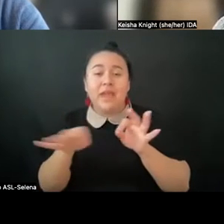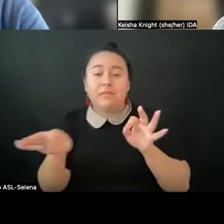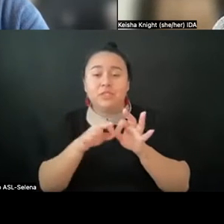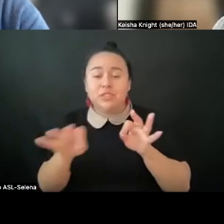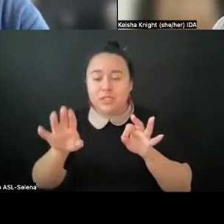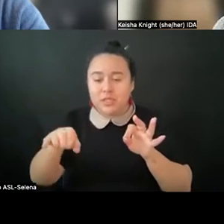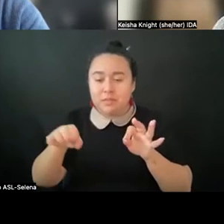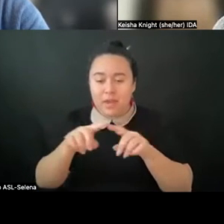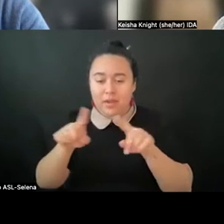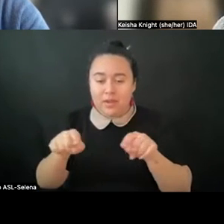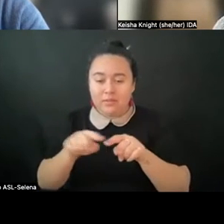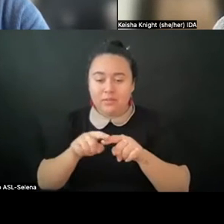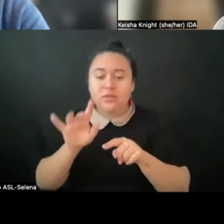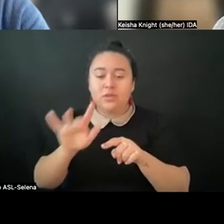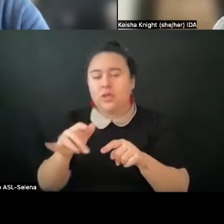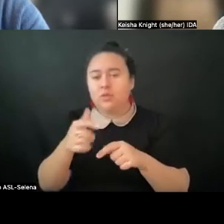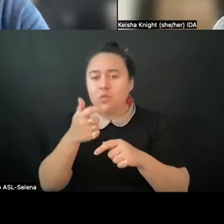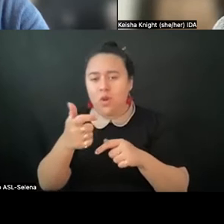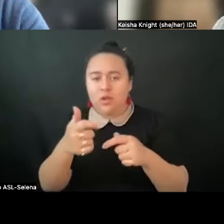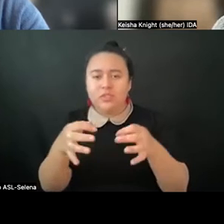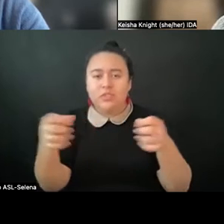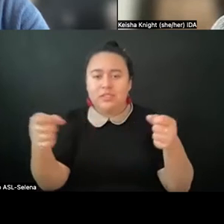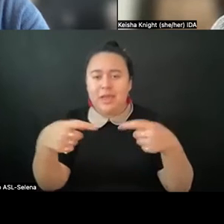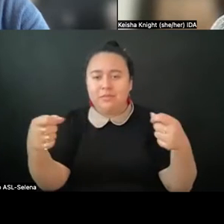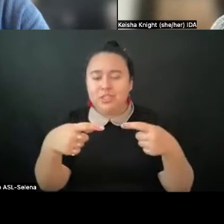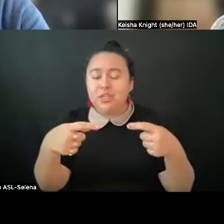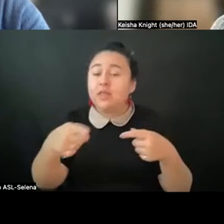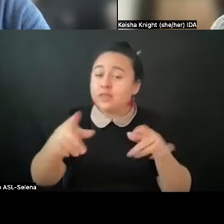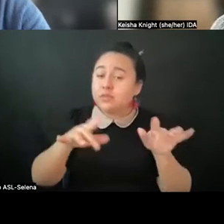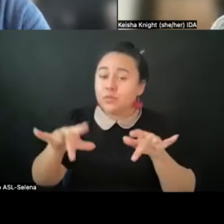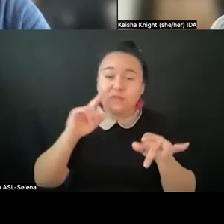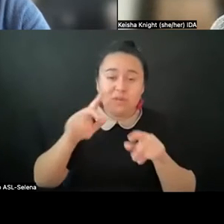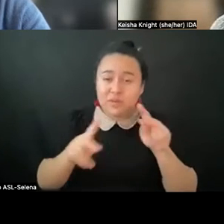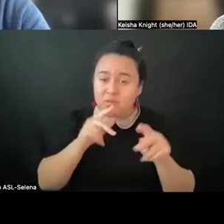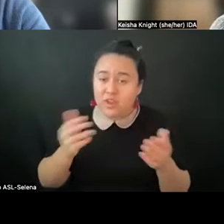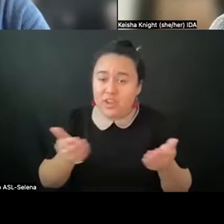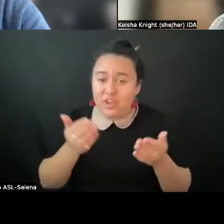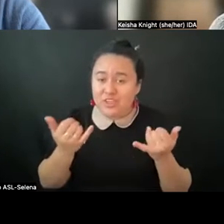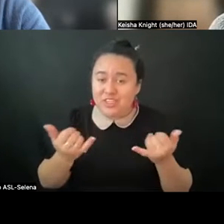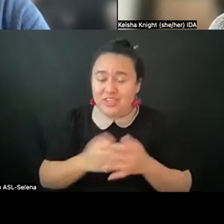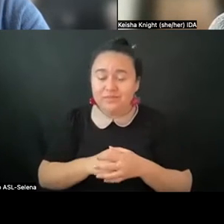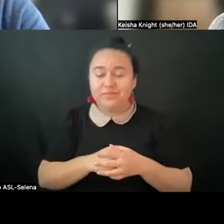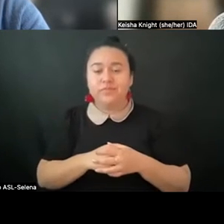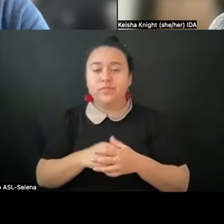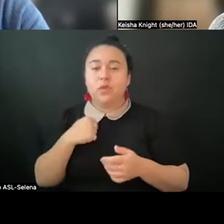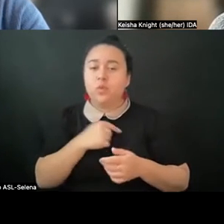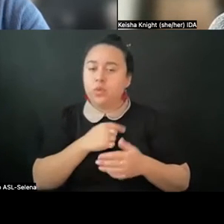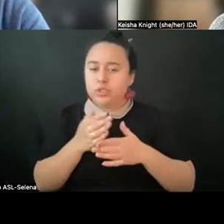The session is being recorded for anyone who isn't able to attend the live session. So, we will be able to share the recording by the end of the week.